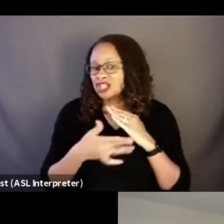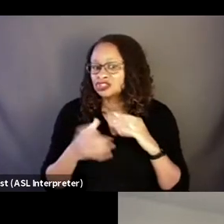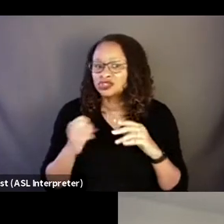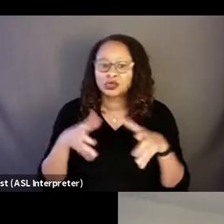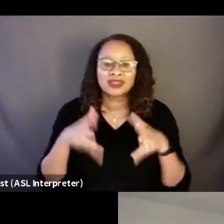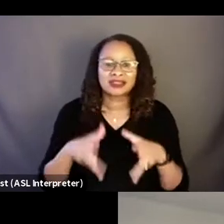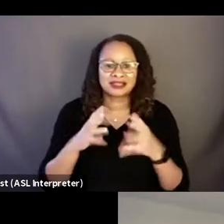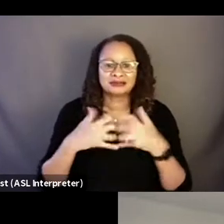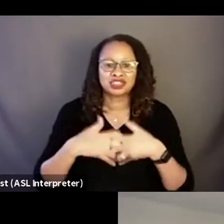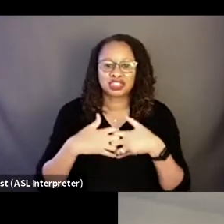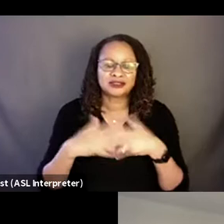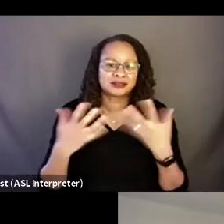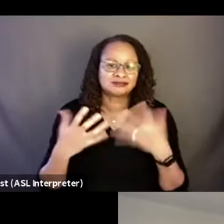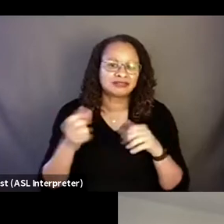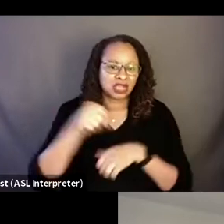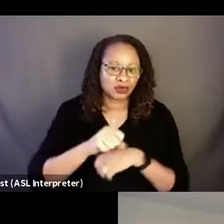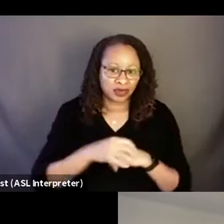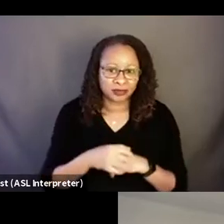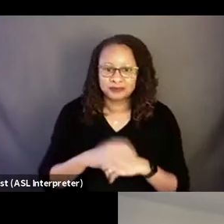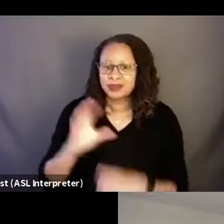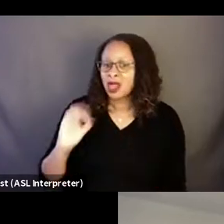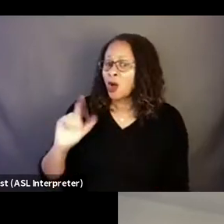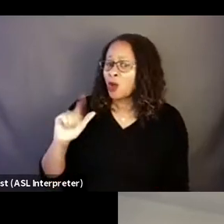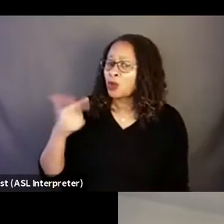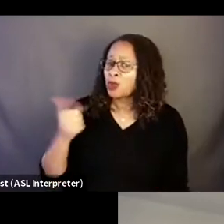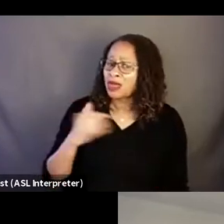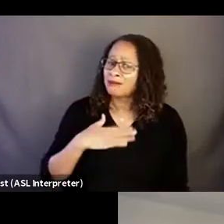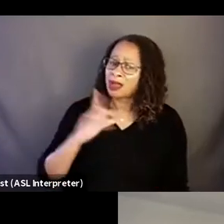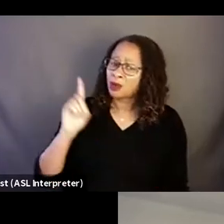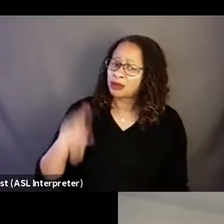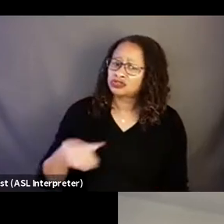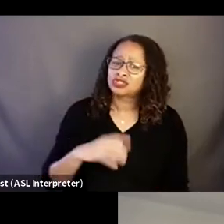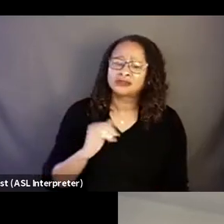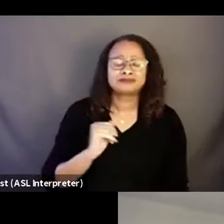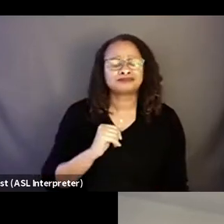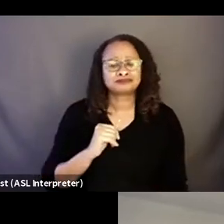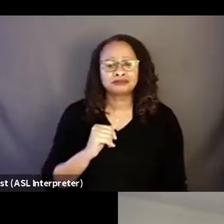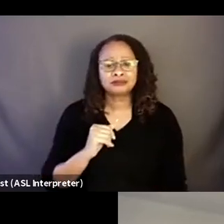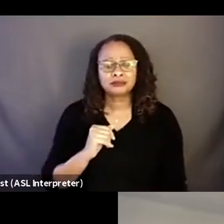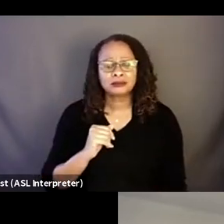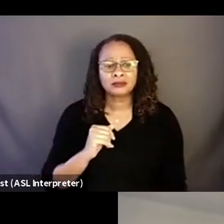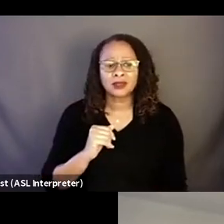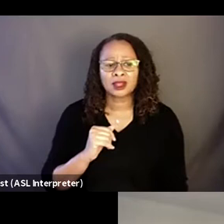I thought it was a nice balance to show an activist, as well as the people who were sort of